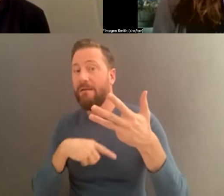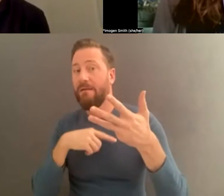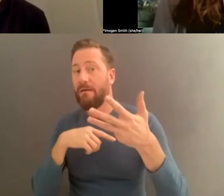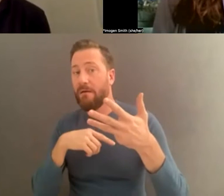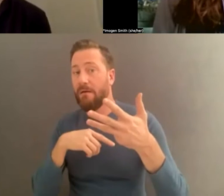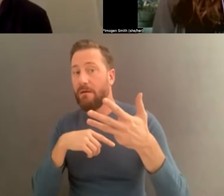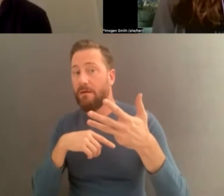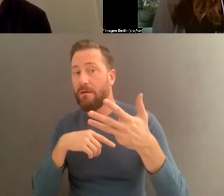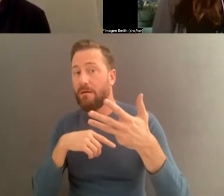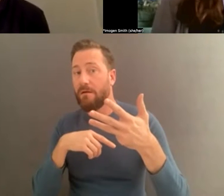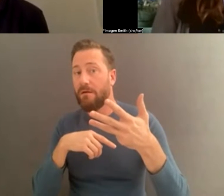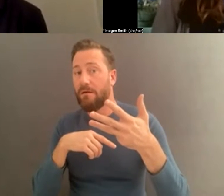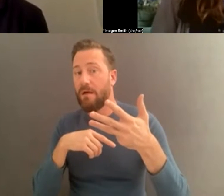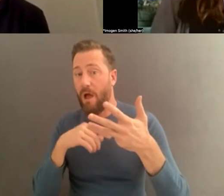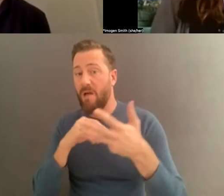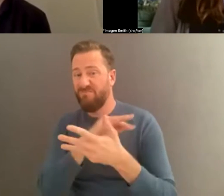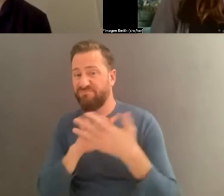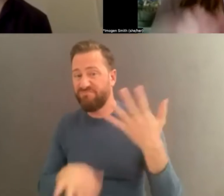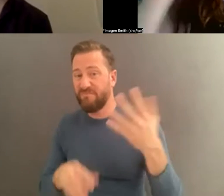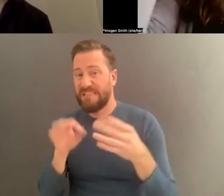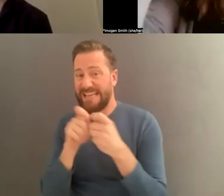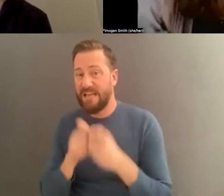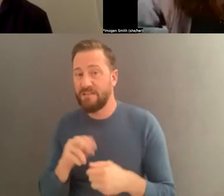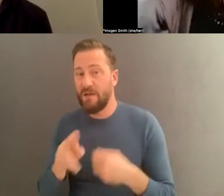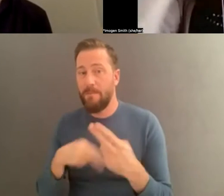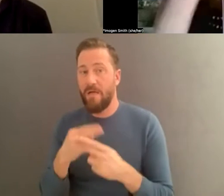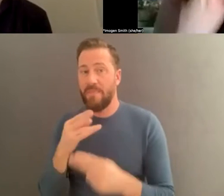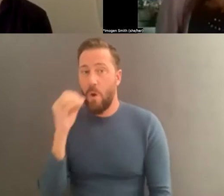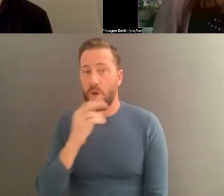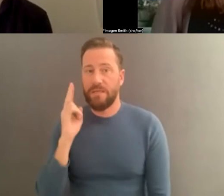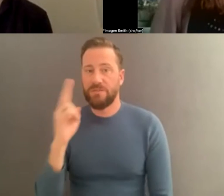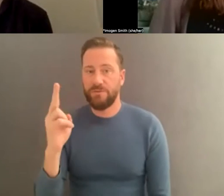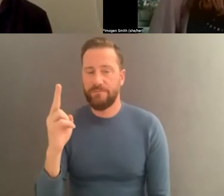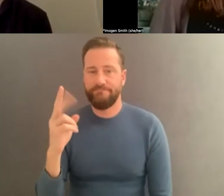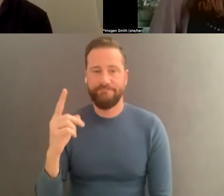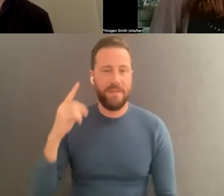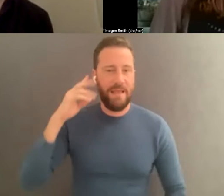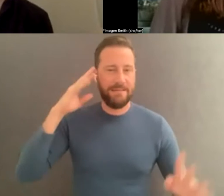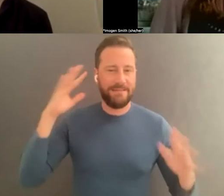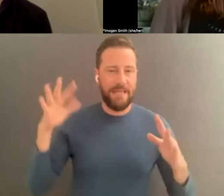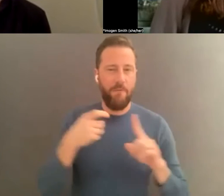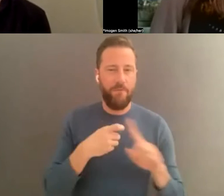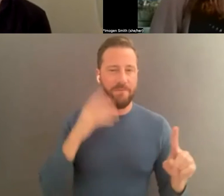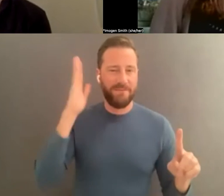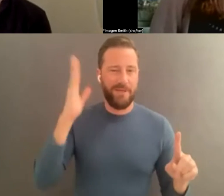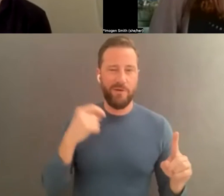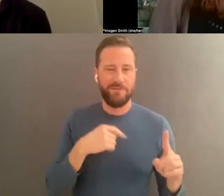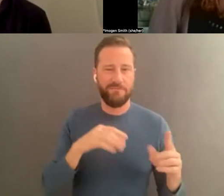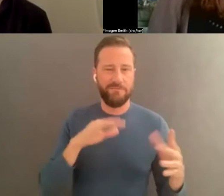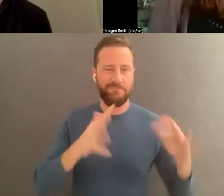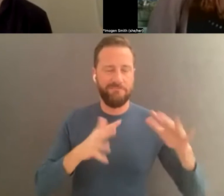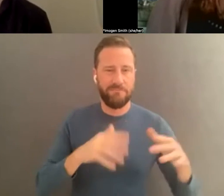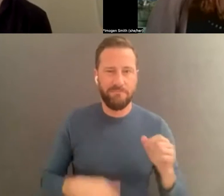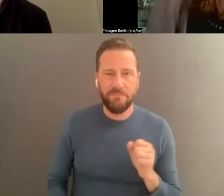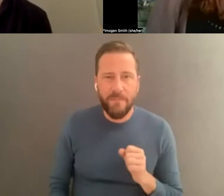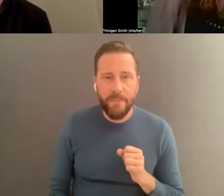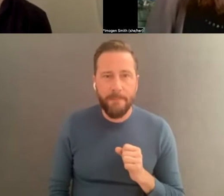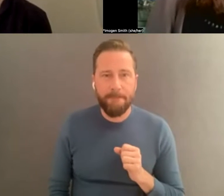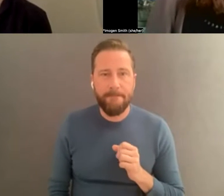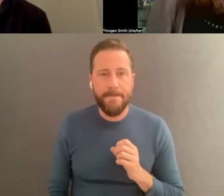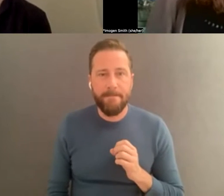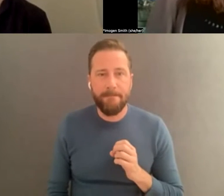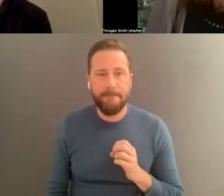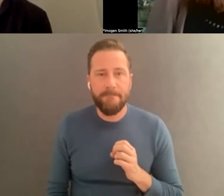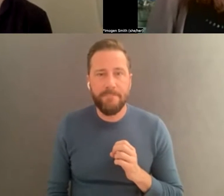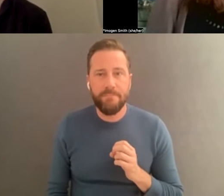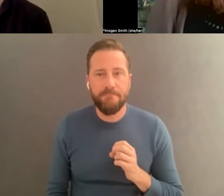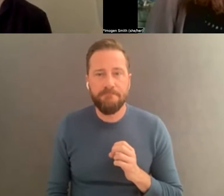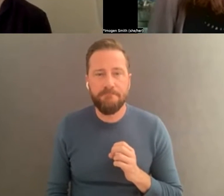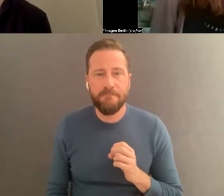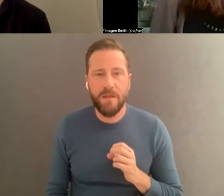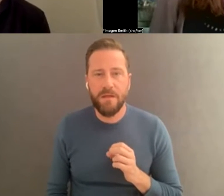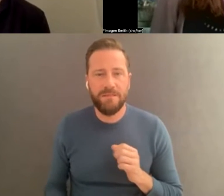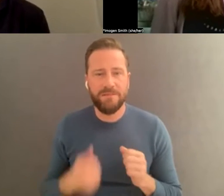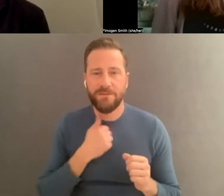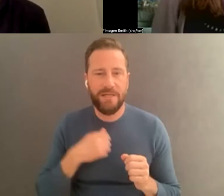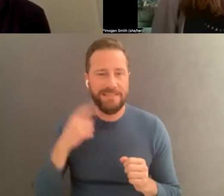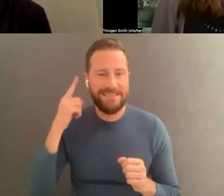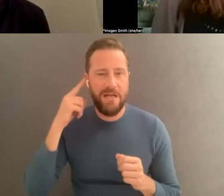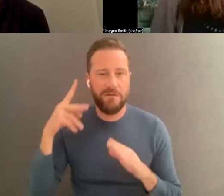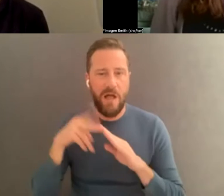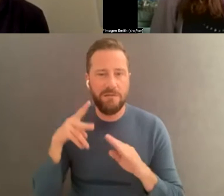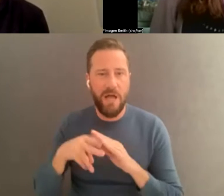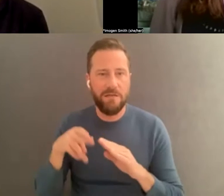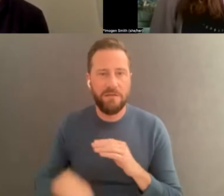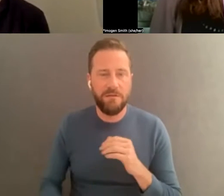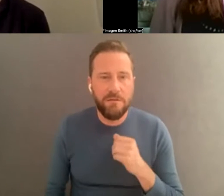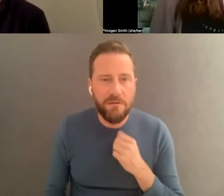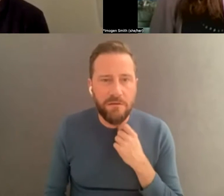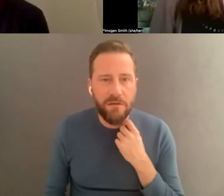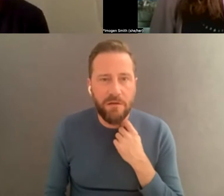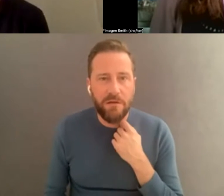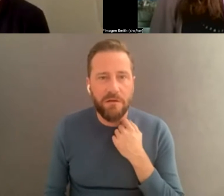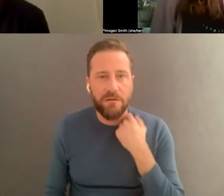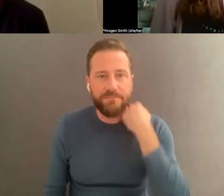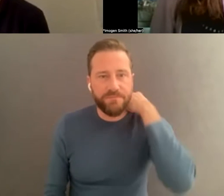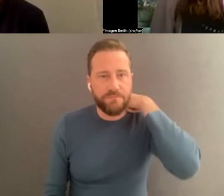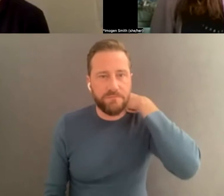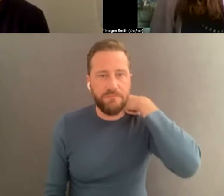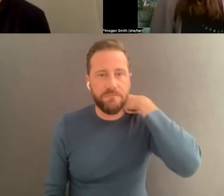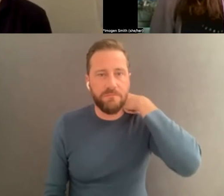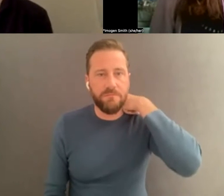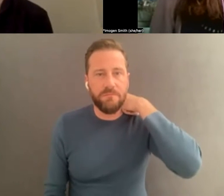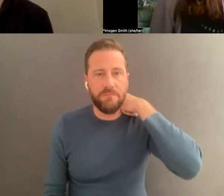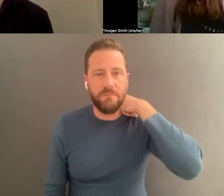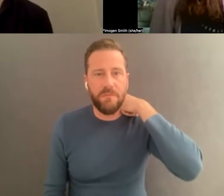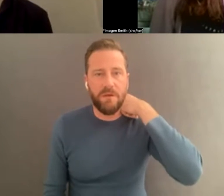, (audio fading out)